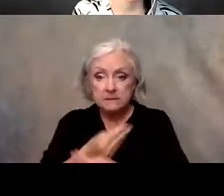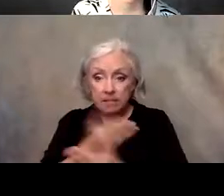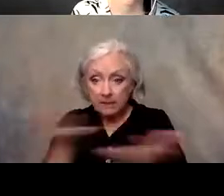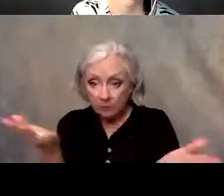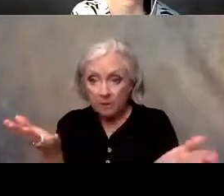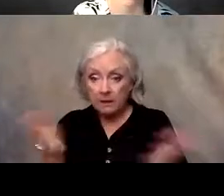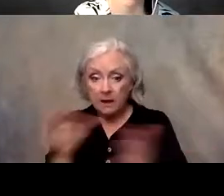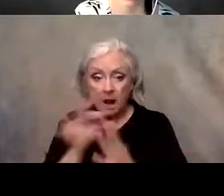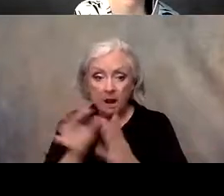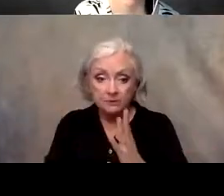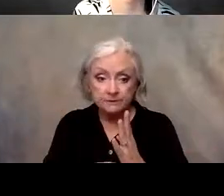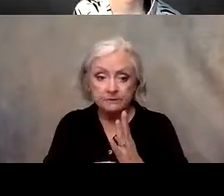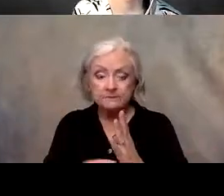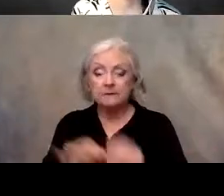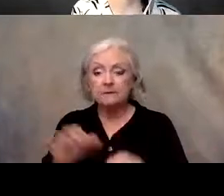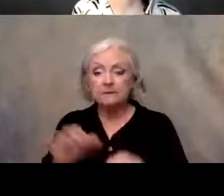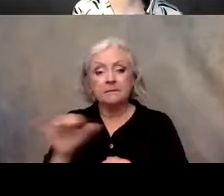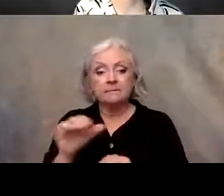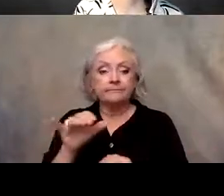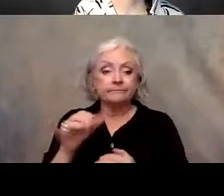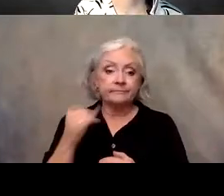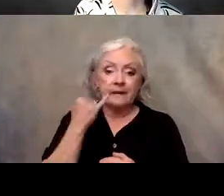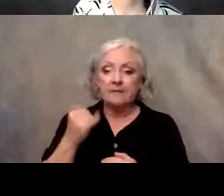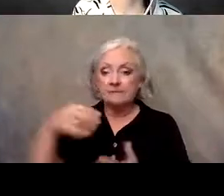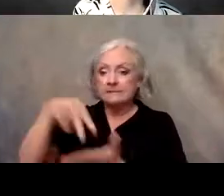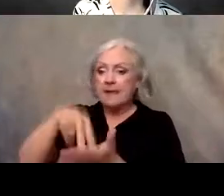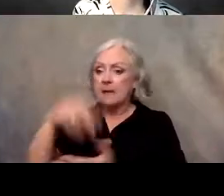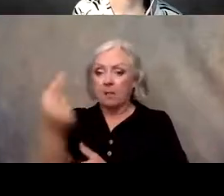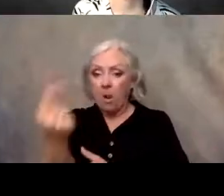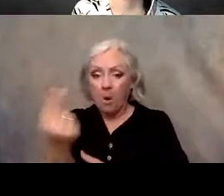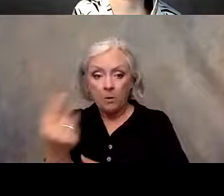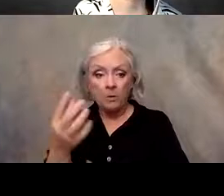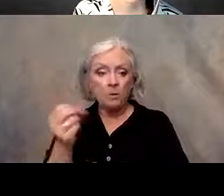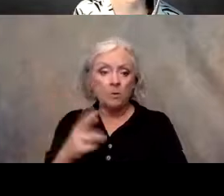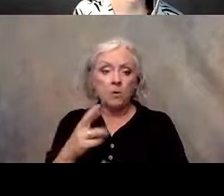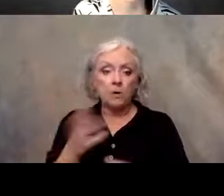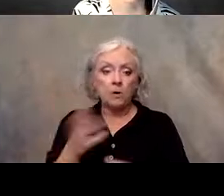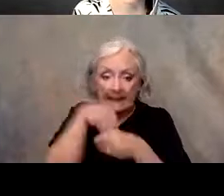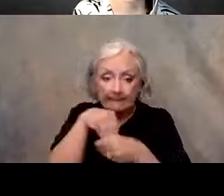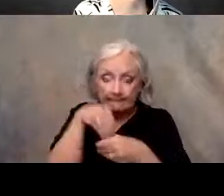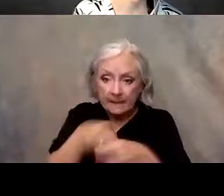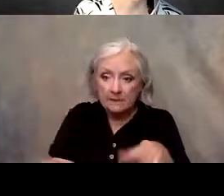that we have discussed in terms of whether the video will be a standalone or something that is embedded inside the original